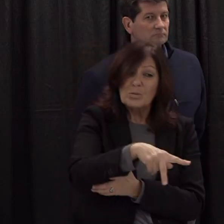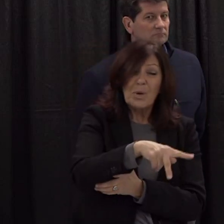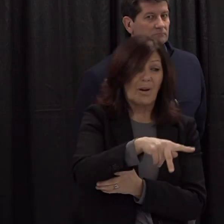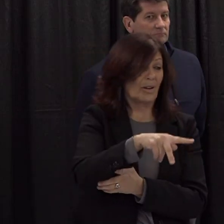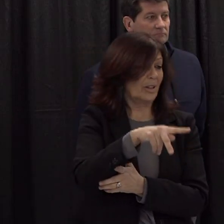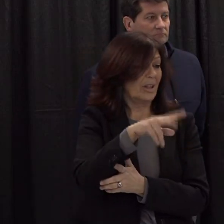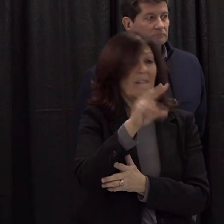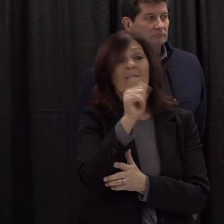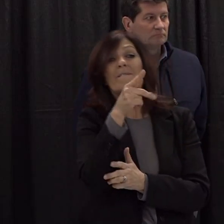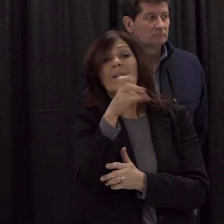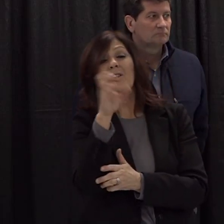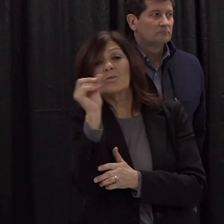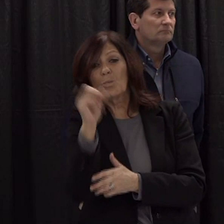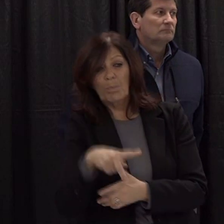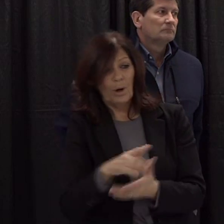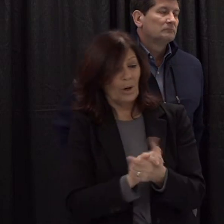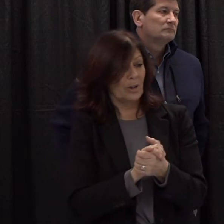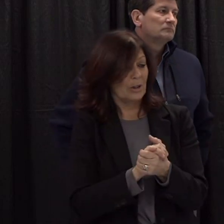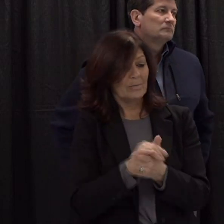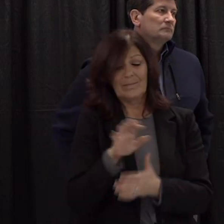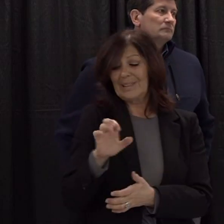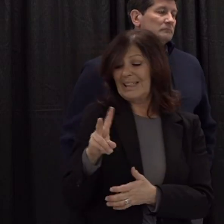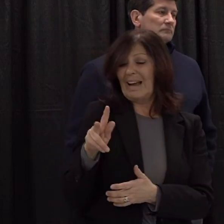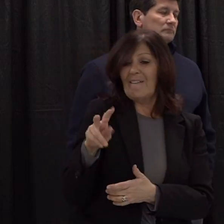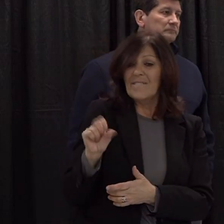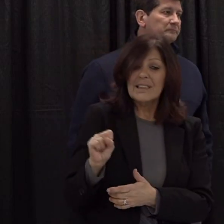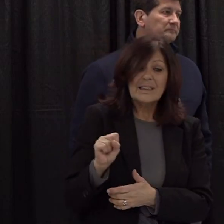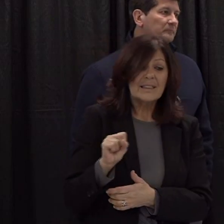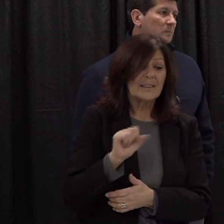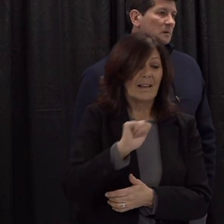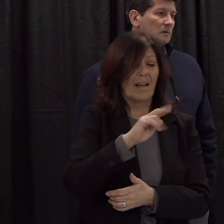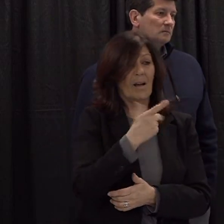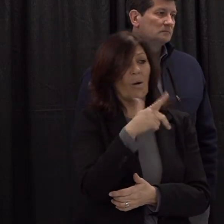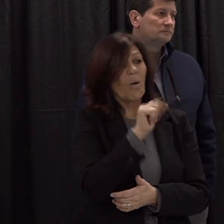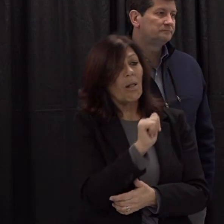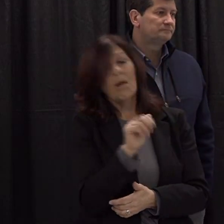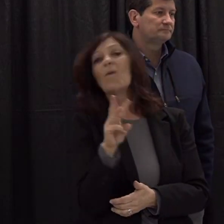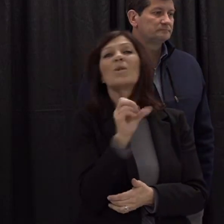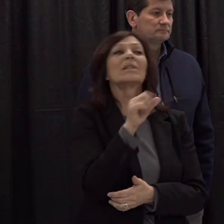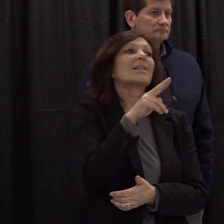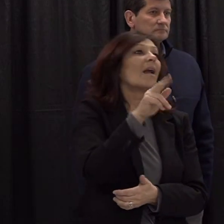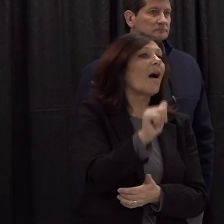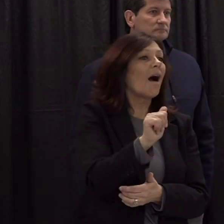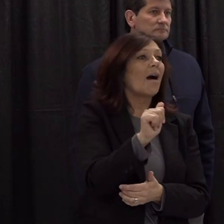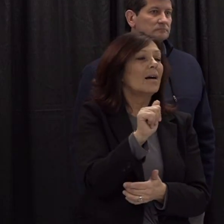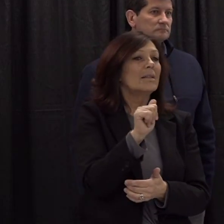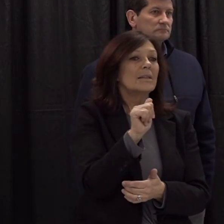the village of Orchard Park down in Evans. Angola, town of West Seneca. And then of course working with